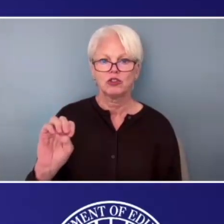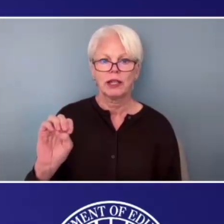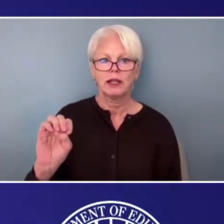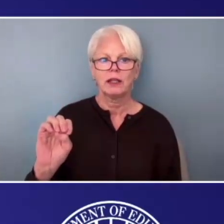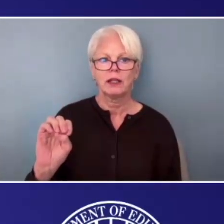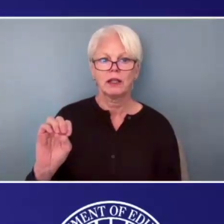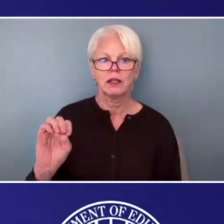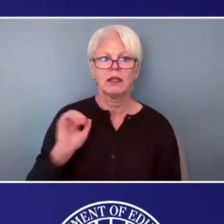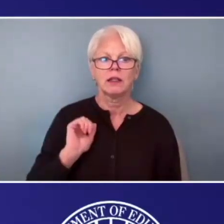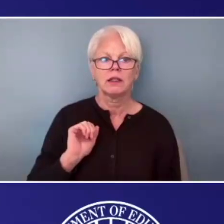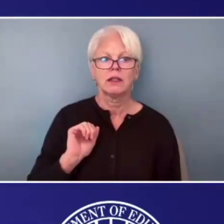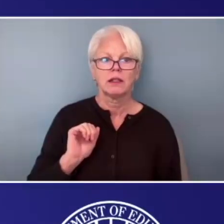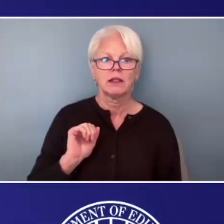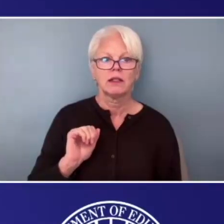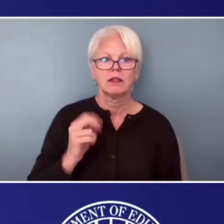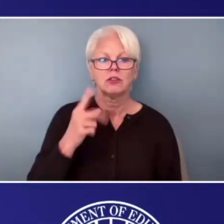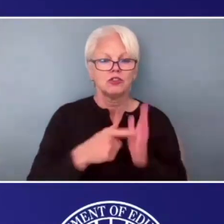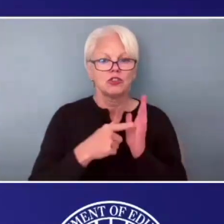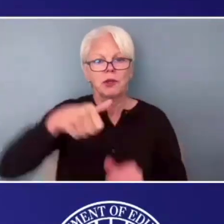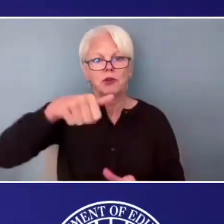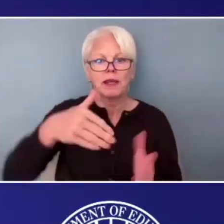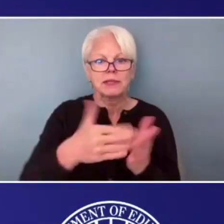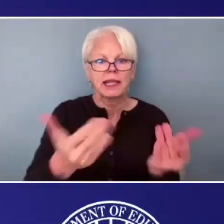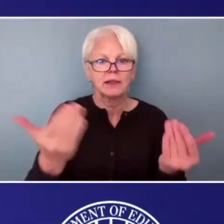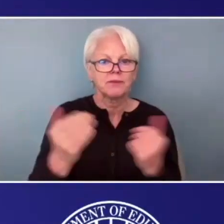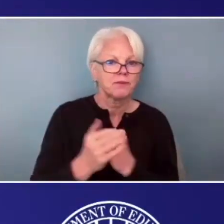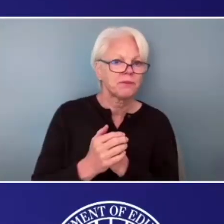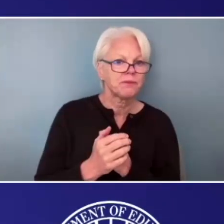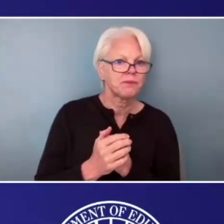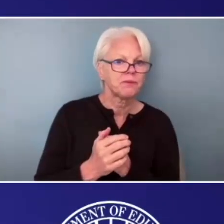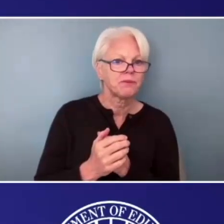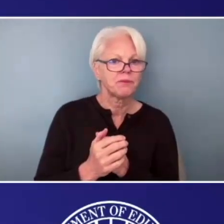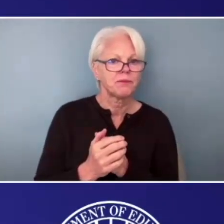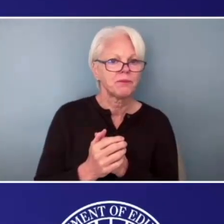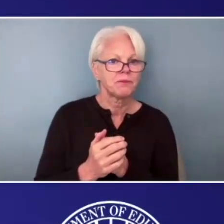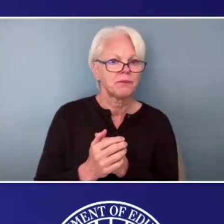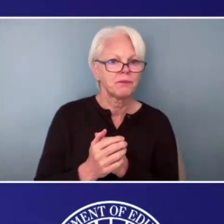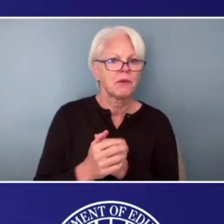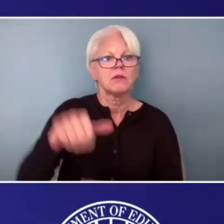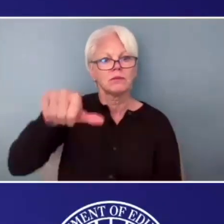If I can see thumbs back up again, please. Sideways thumb for Jenna,